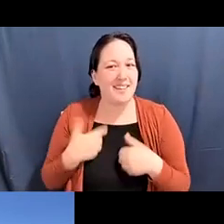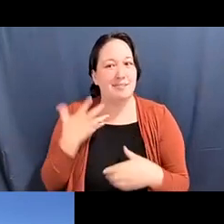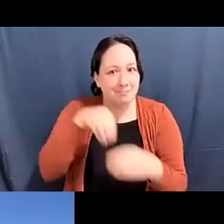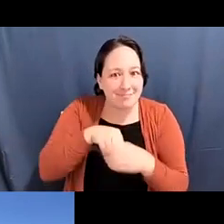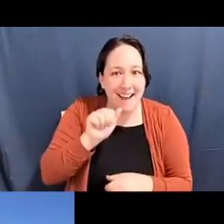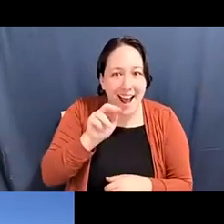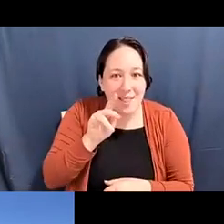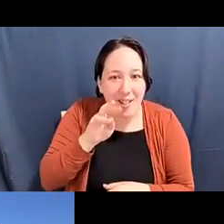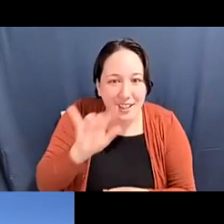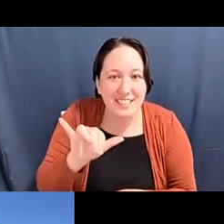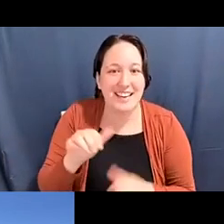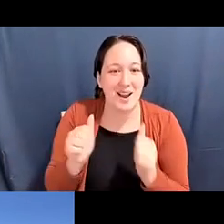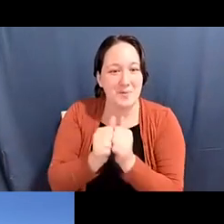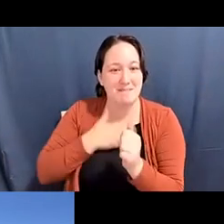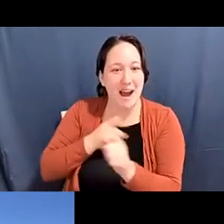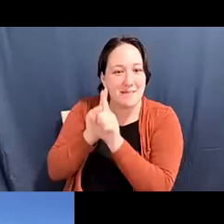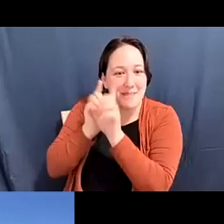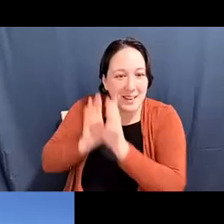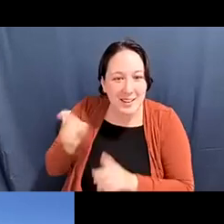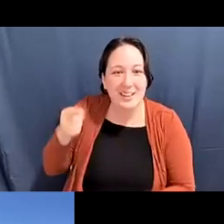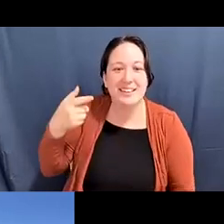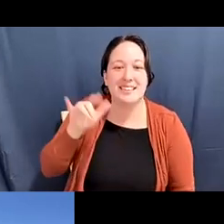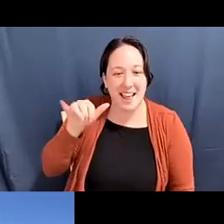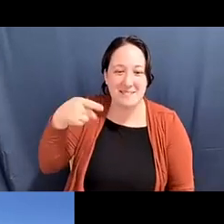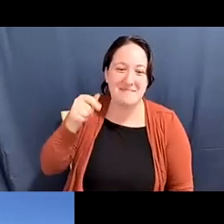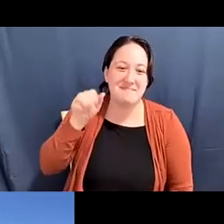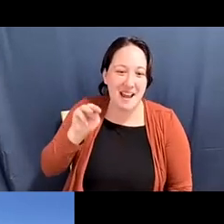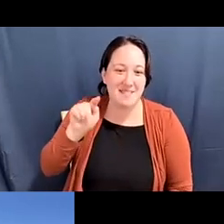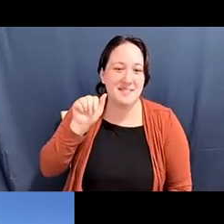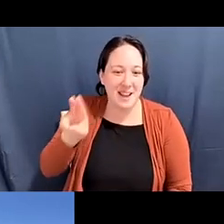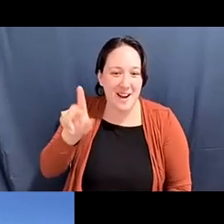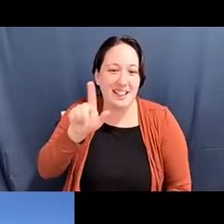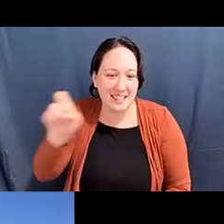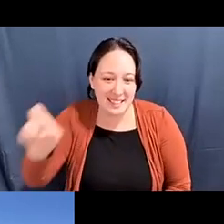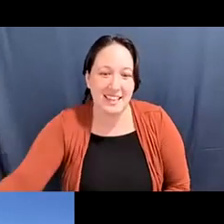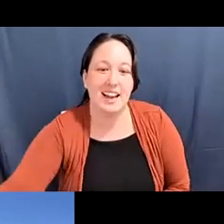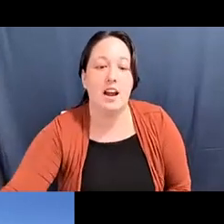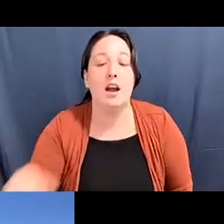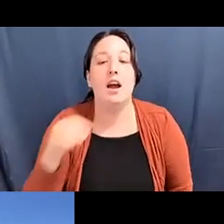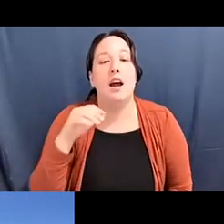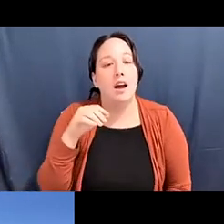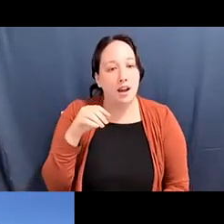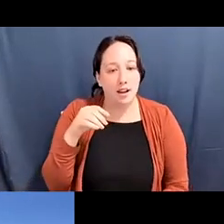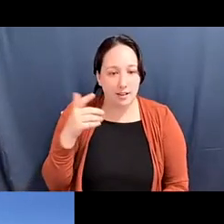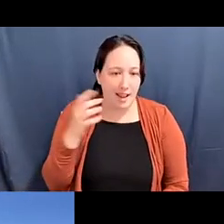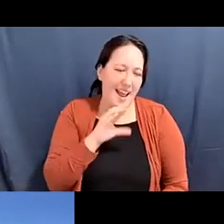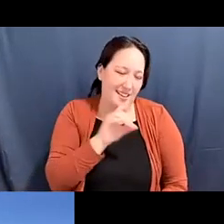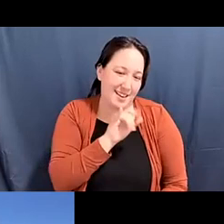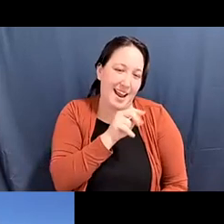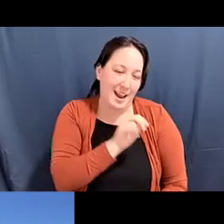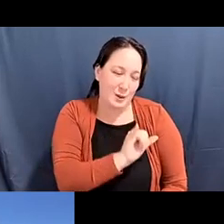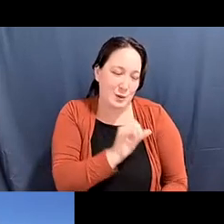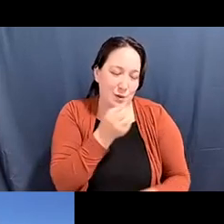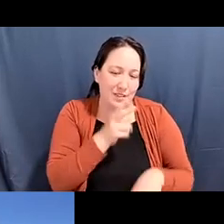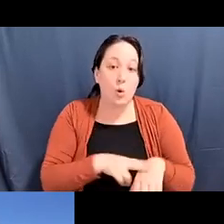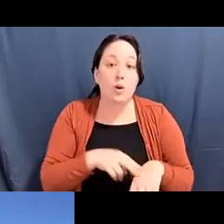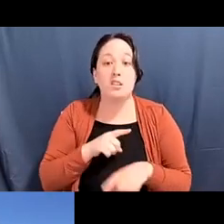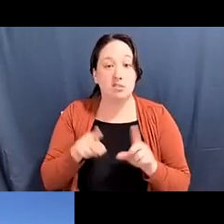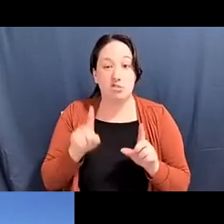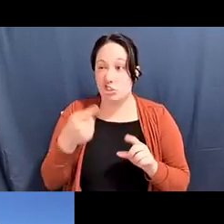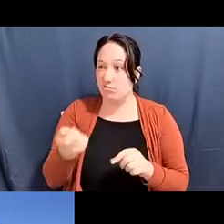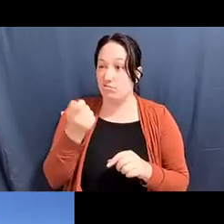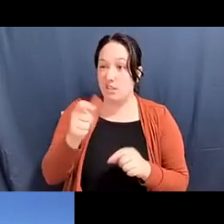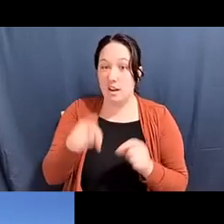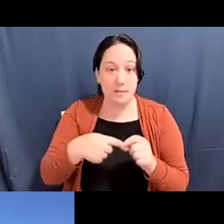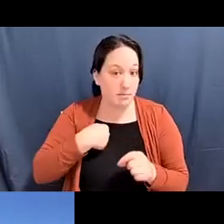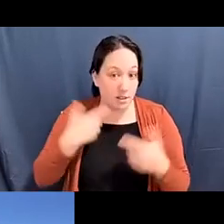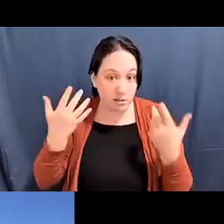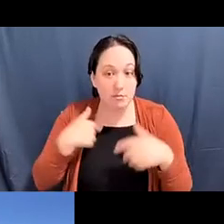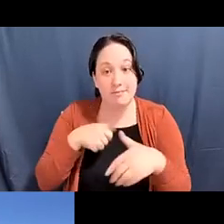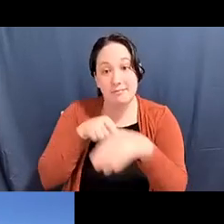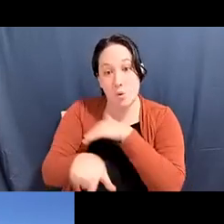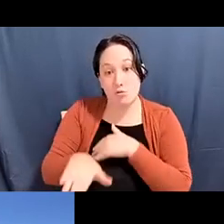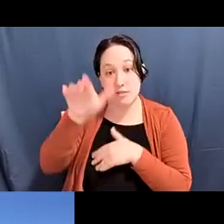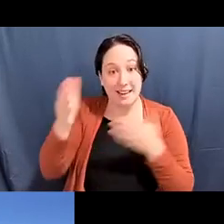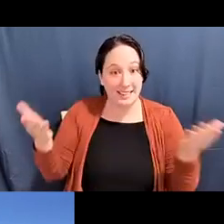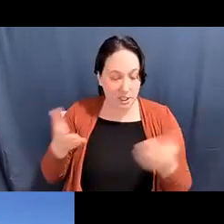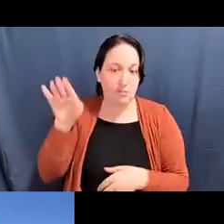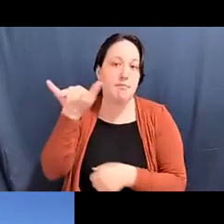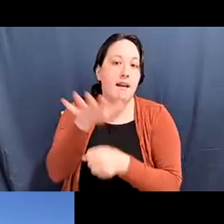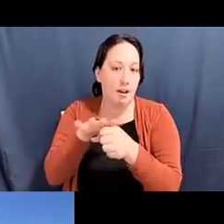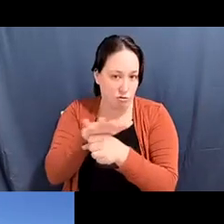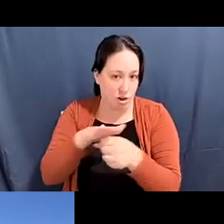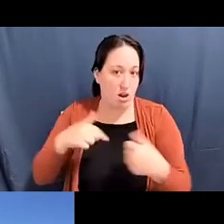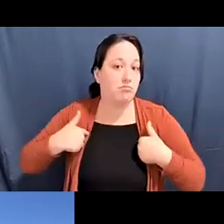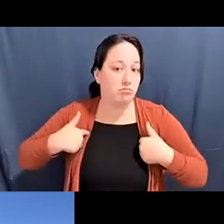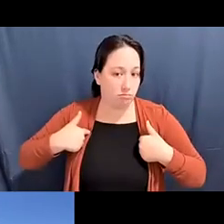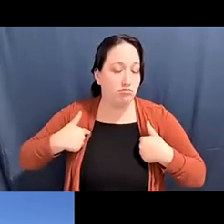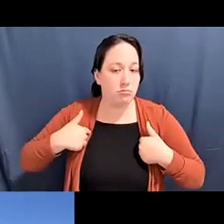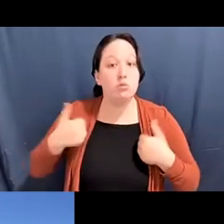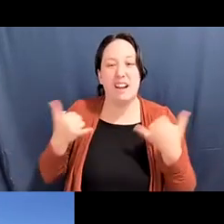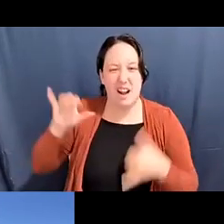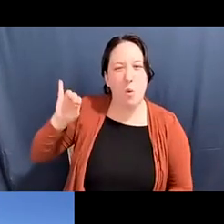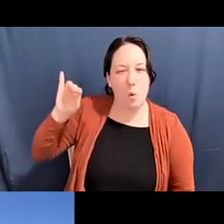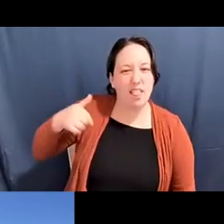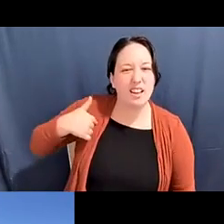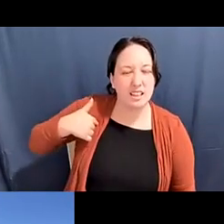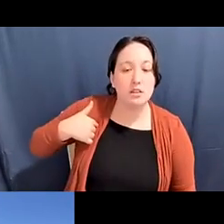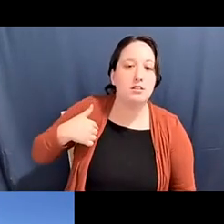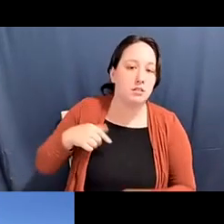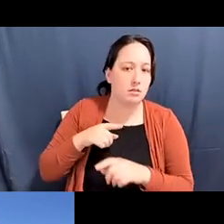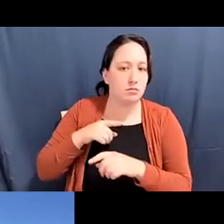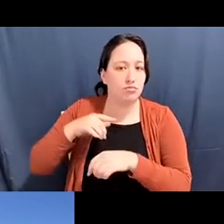Alex Tom he/him: my mentors like Pam Tau-Lee and of course Diane as well, and just a little bit about myself is that I'm born and raised here in The Bay Area, I'm... I'm in Oakland right now, but Ohlone land and